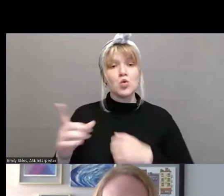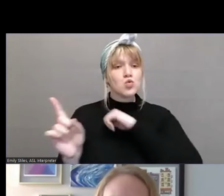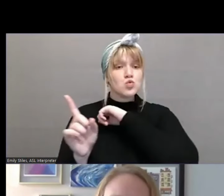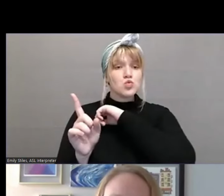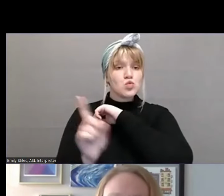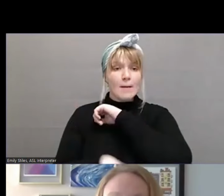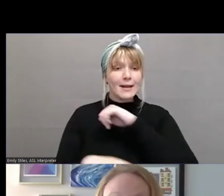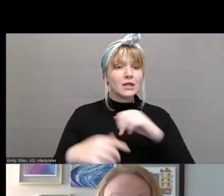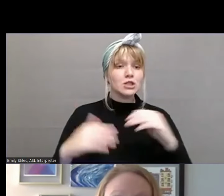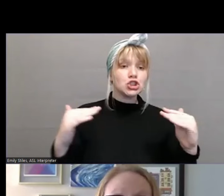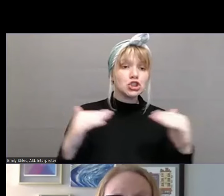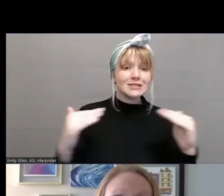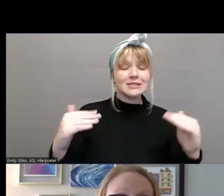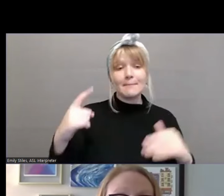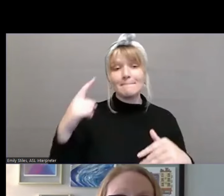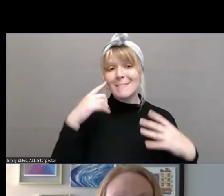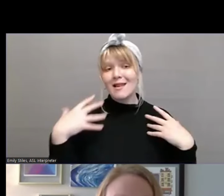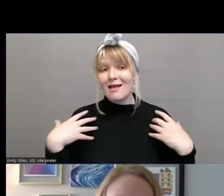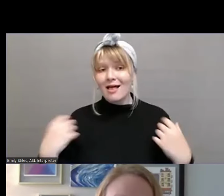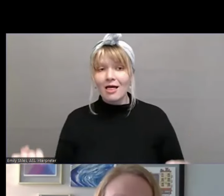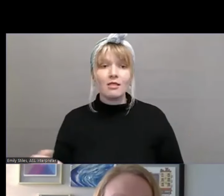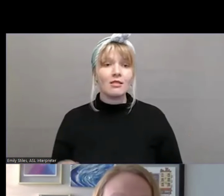care, mental health care. It’s certainly a challenge.